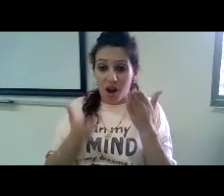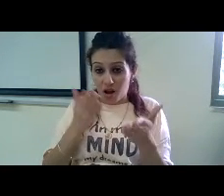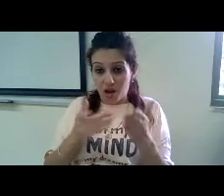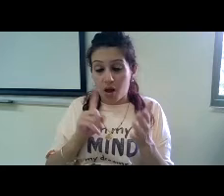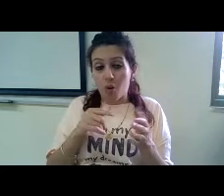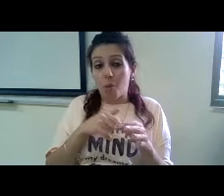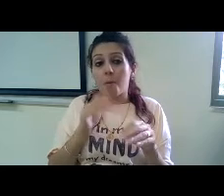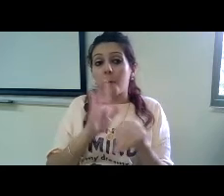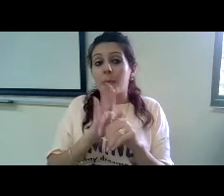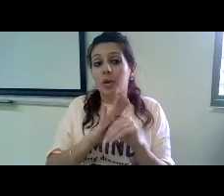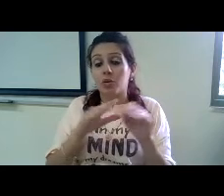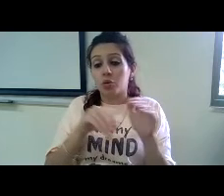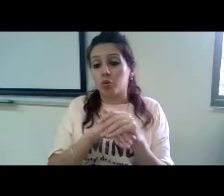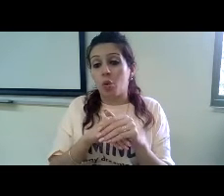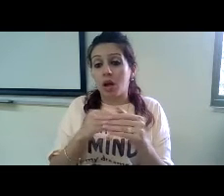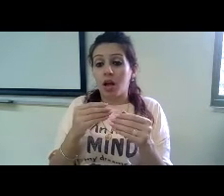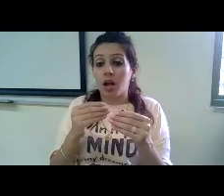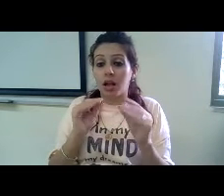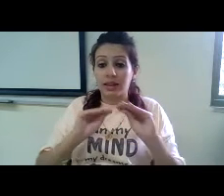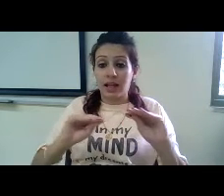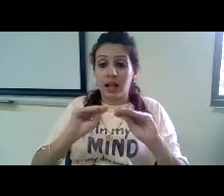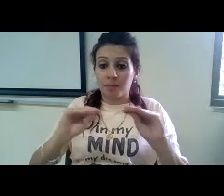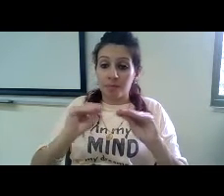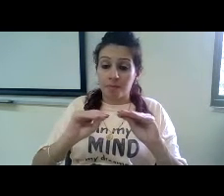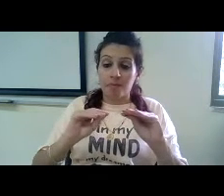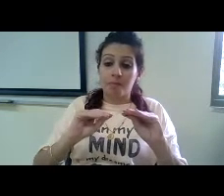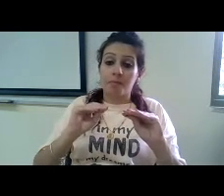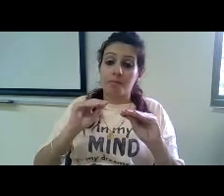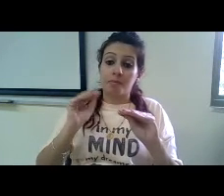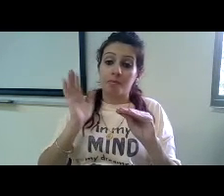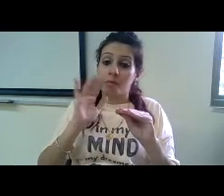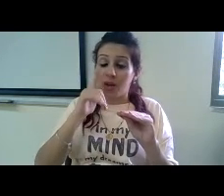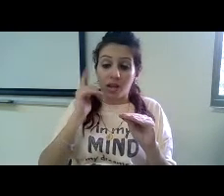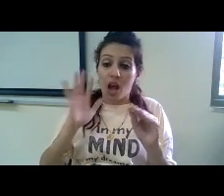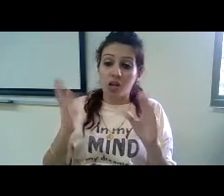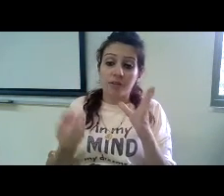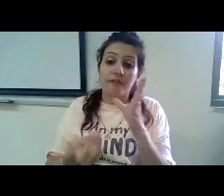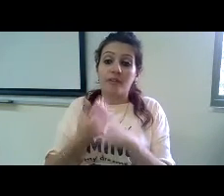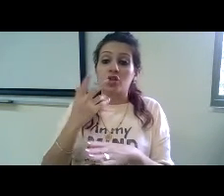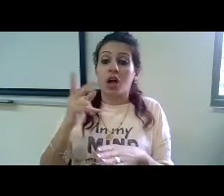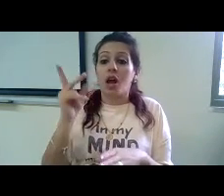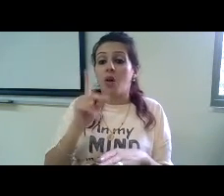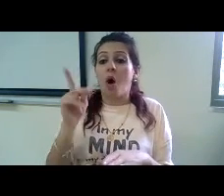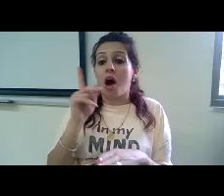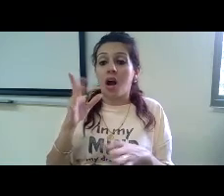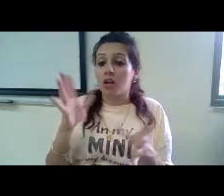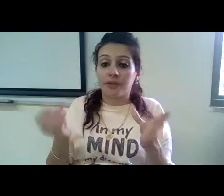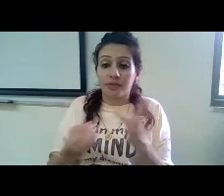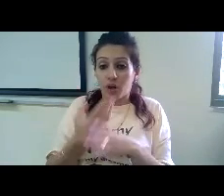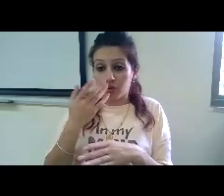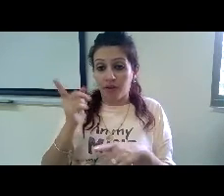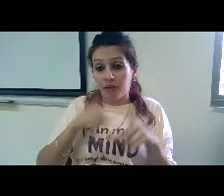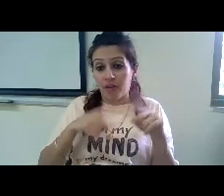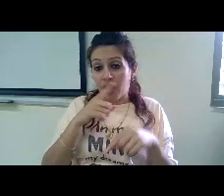If you look at the real outcomes of different family learning programs around the world, what you can say is more or less as